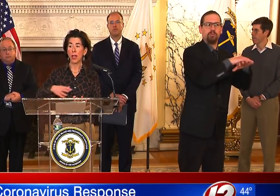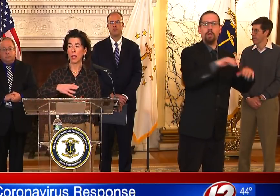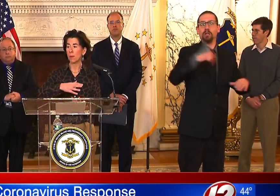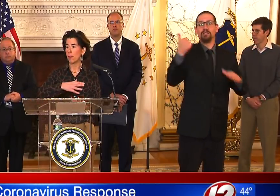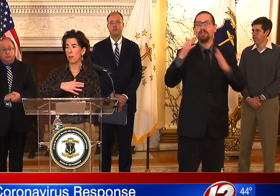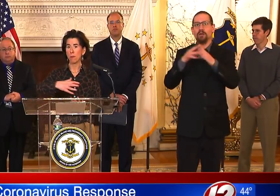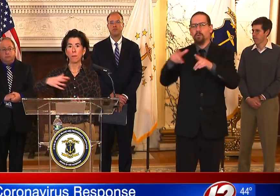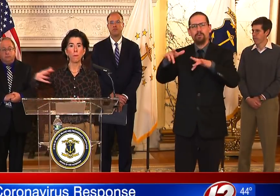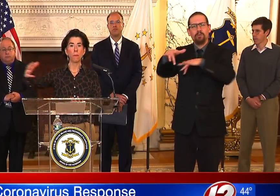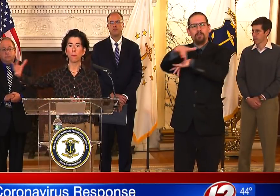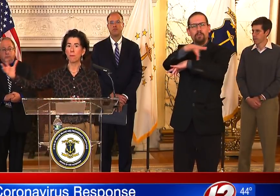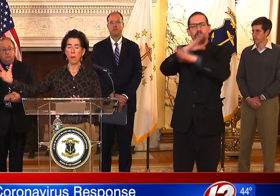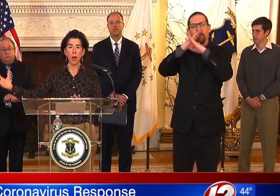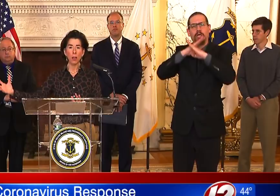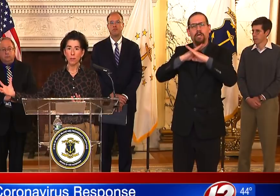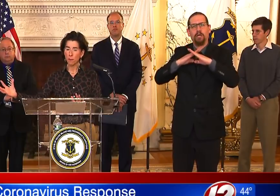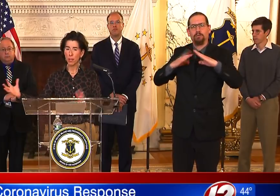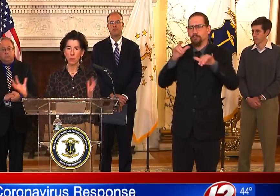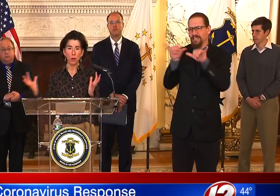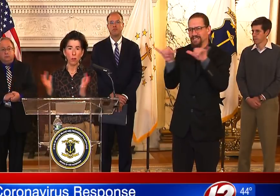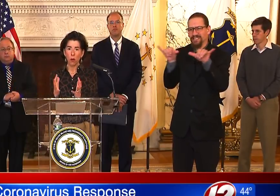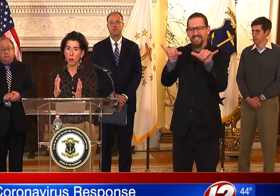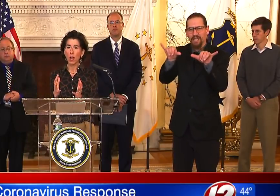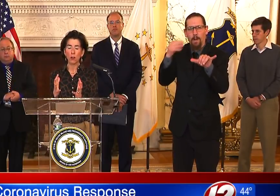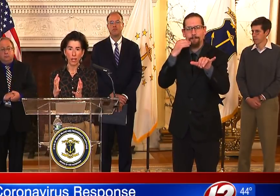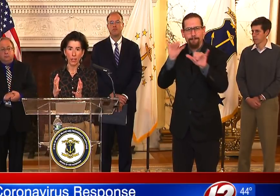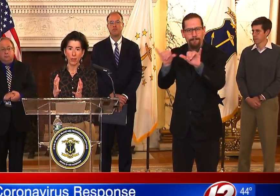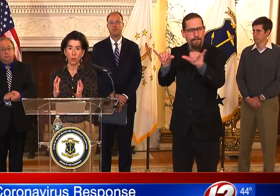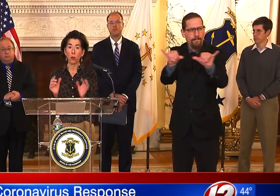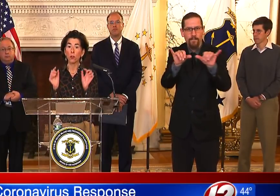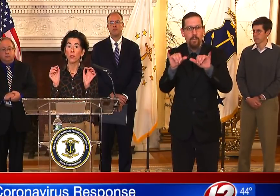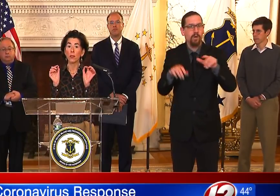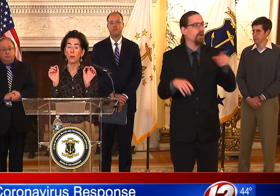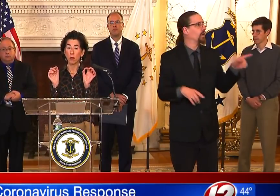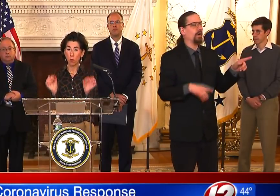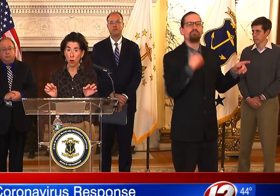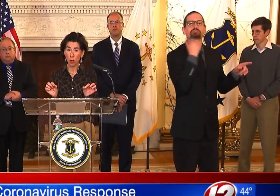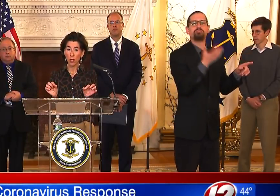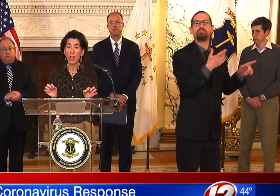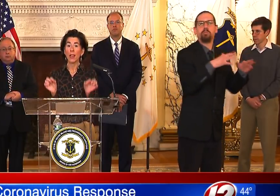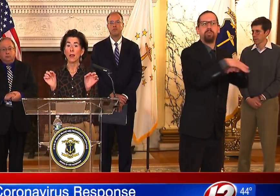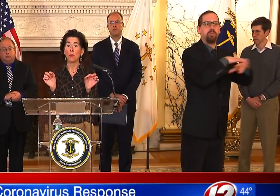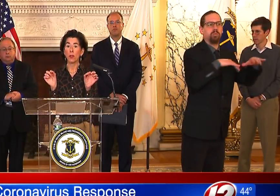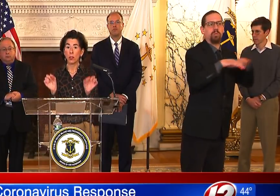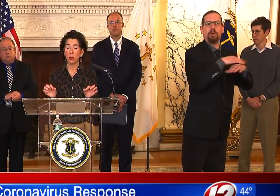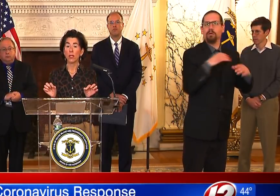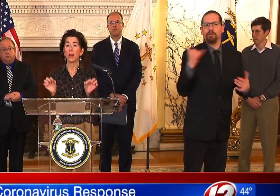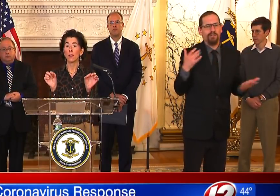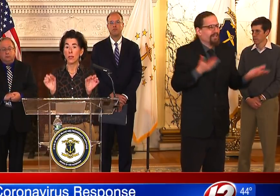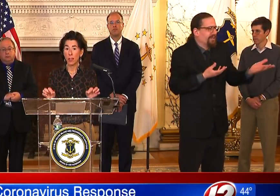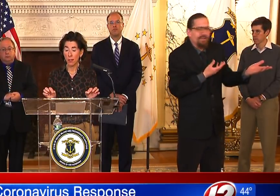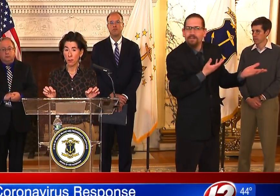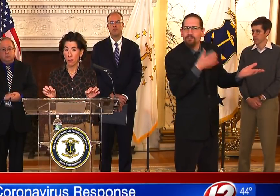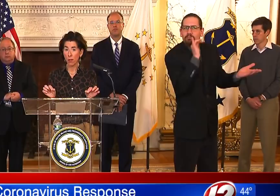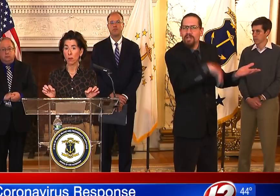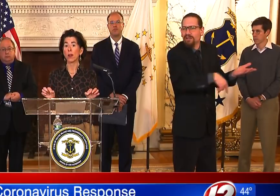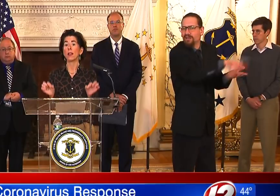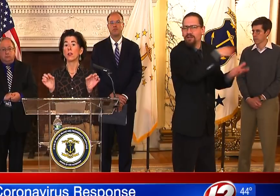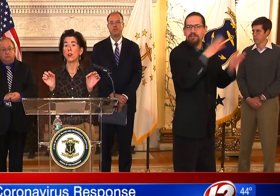GHOST TOWN. THAT MEANS YOU ARE DOING SOMETHING RIGHT. THERE ARE OTHER COMMUNITIES WHERE YOU DRIVE AROUND AND THERE